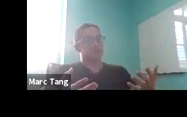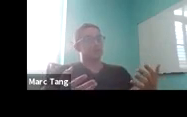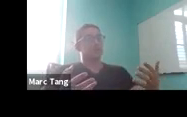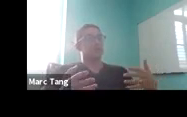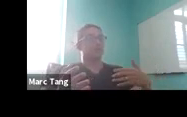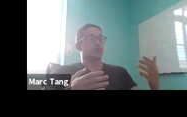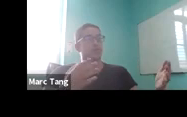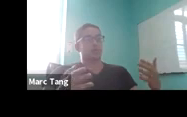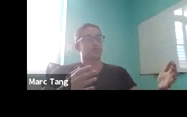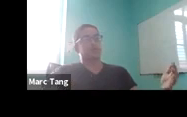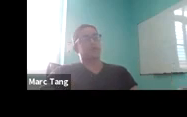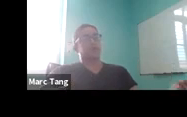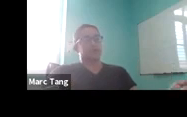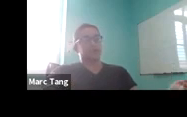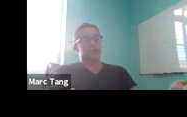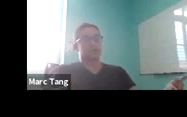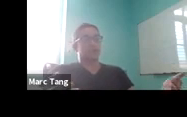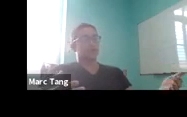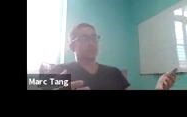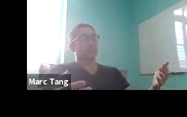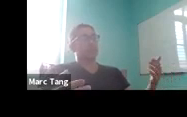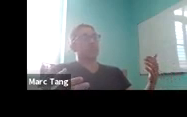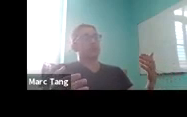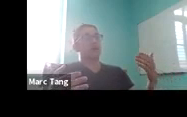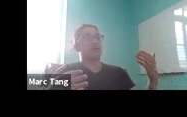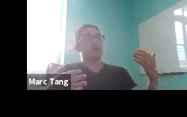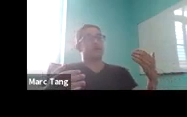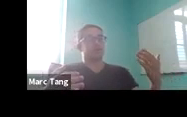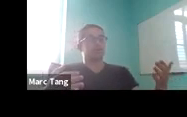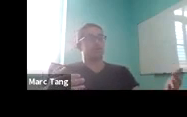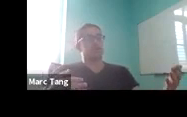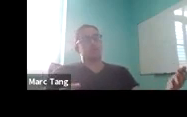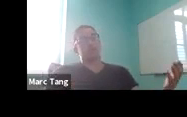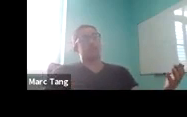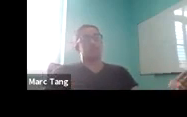on the order you're going to find in the sentence of a language how certain are you going to be so